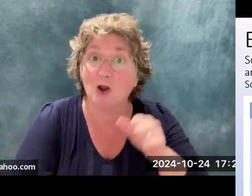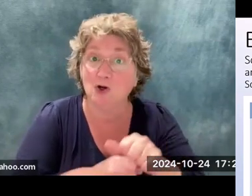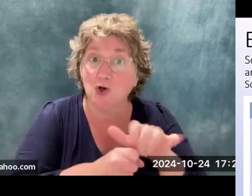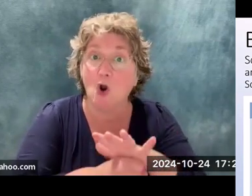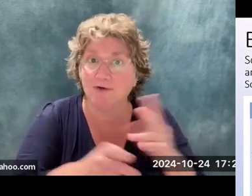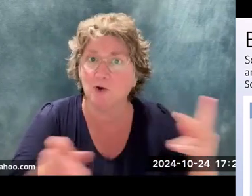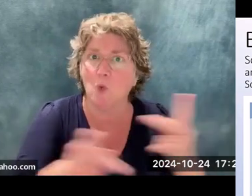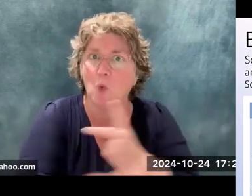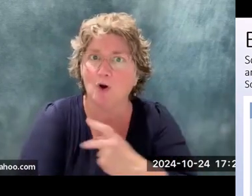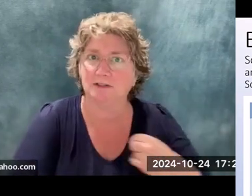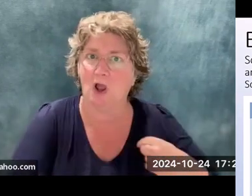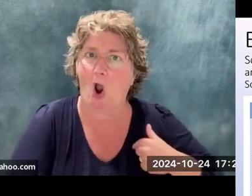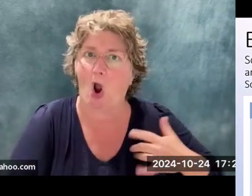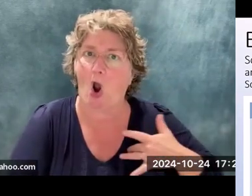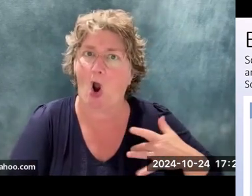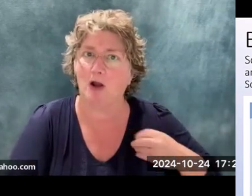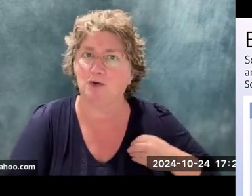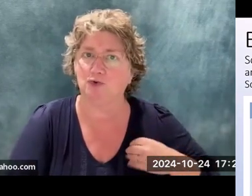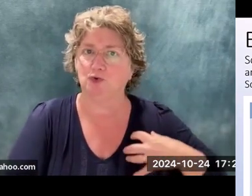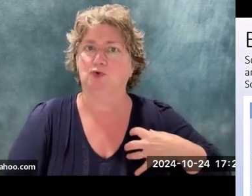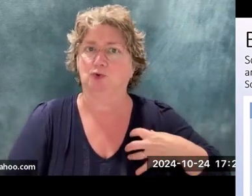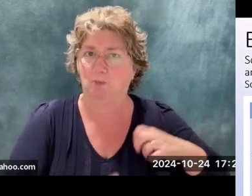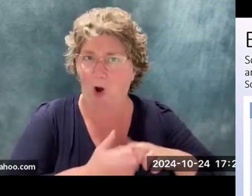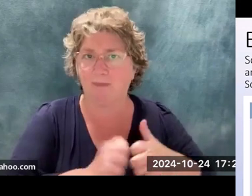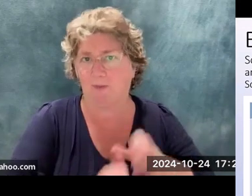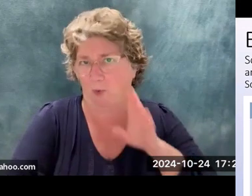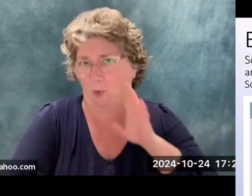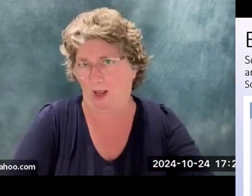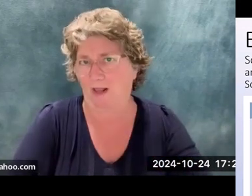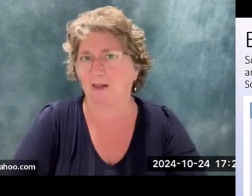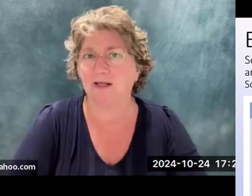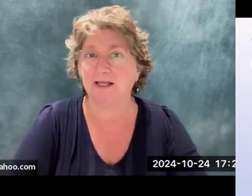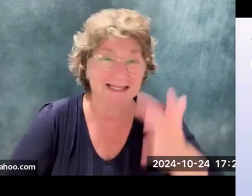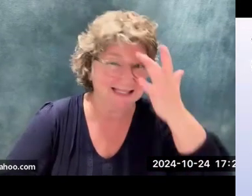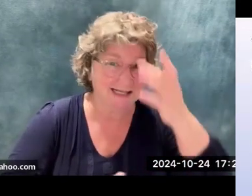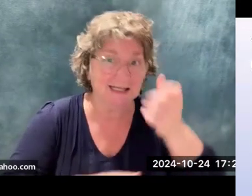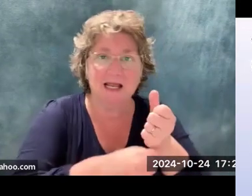And I think I'll move on because I want to get to the next topic.